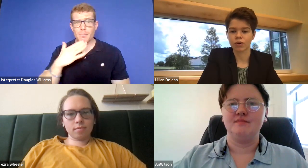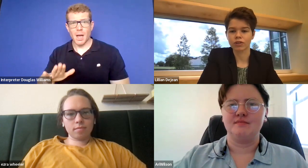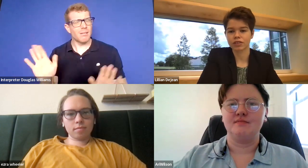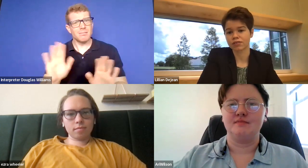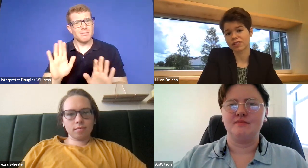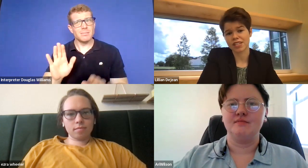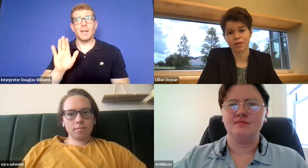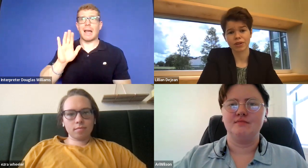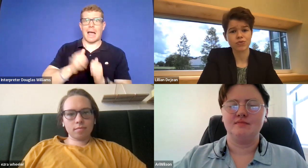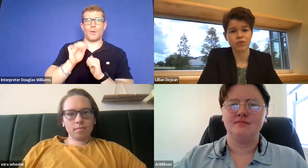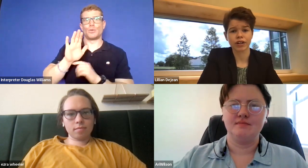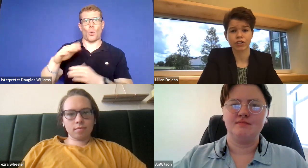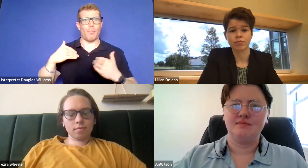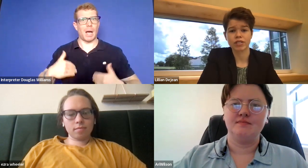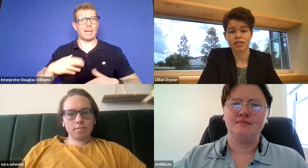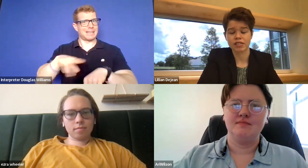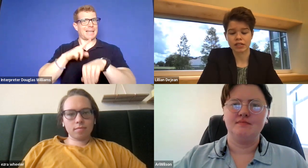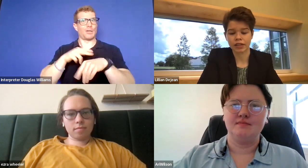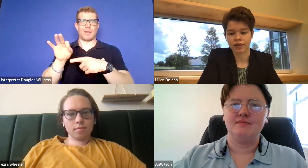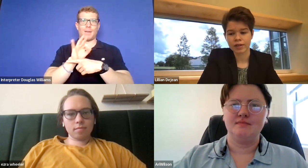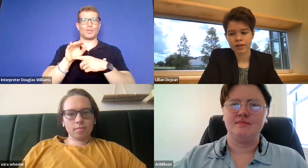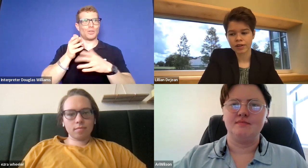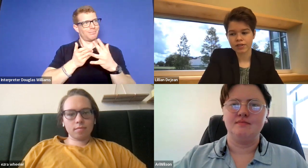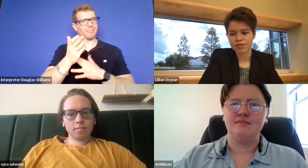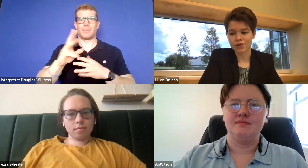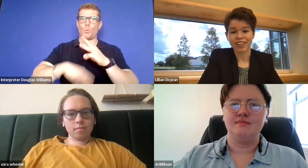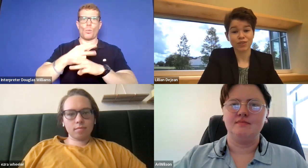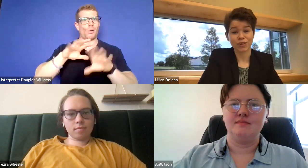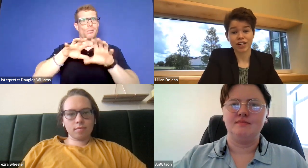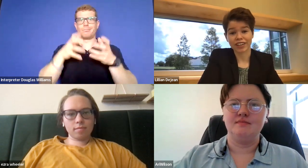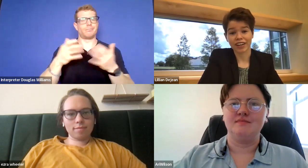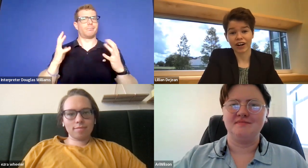The same goes for your LGBT identity. So thank you for sharing that.